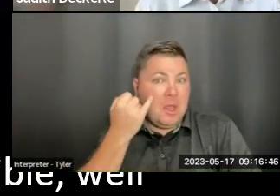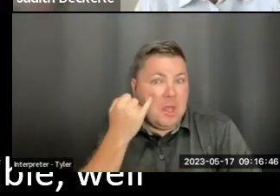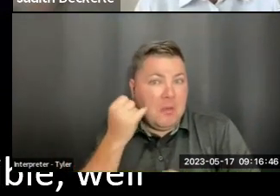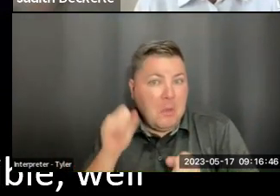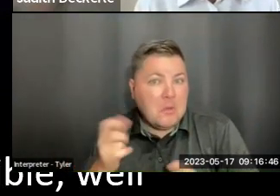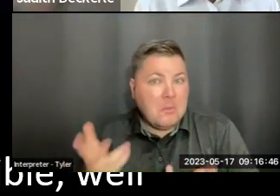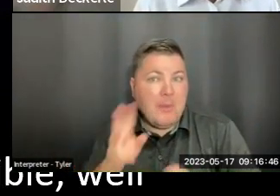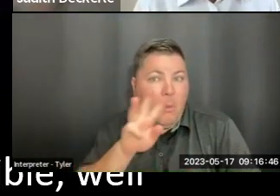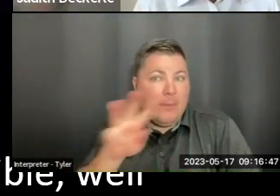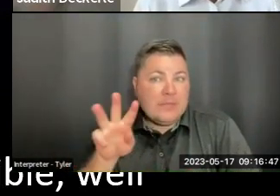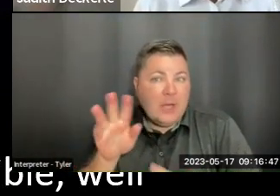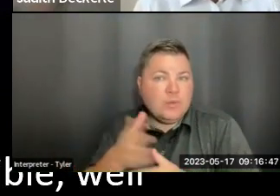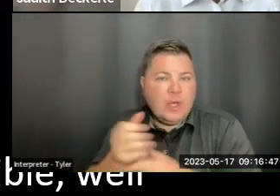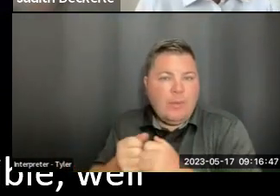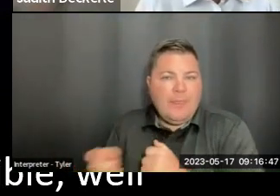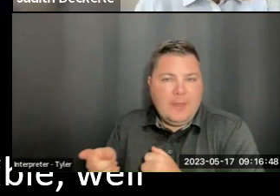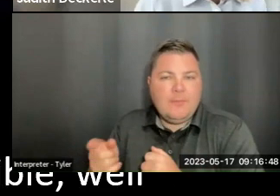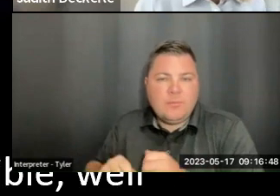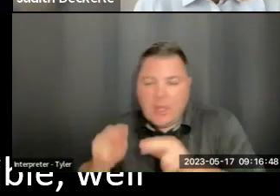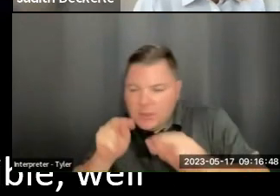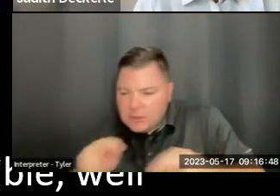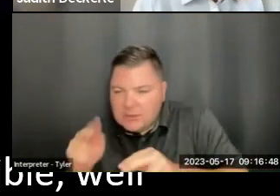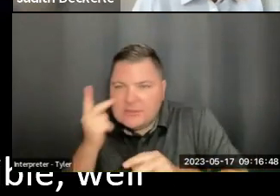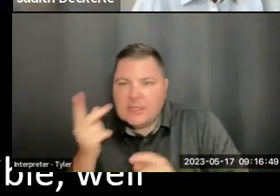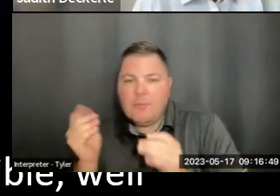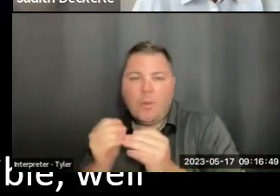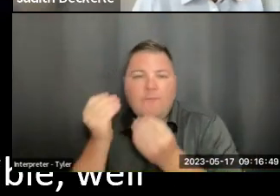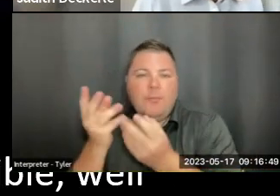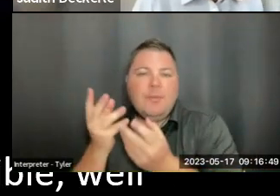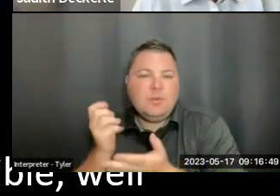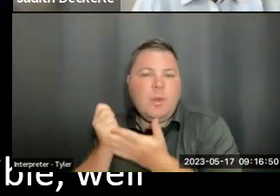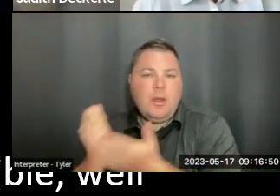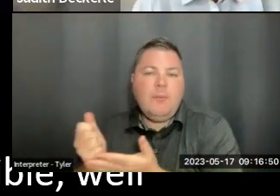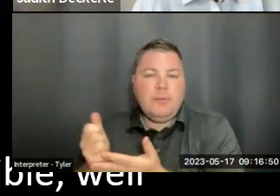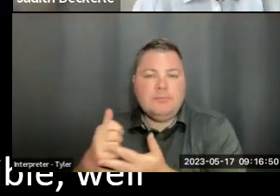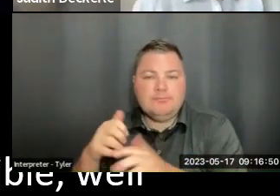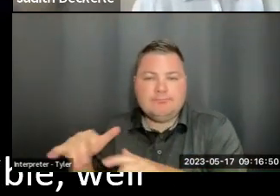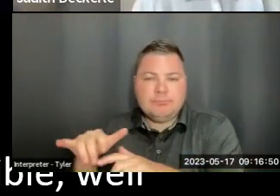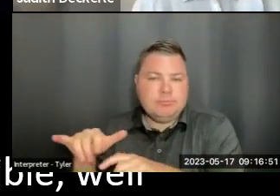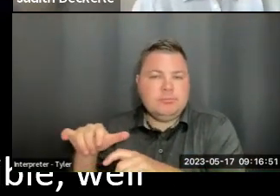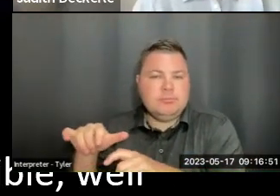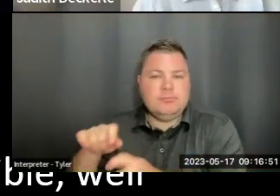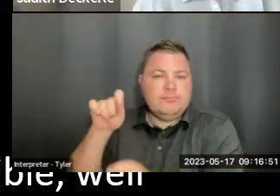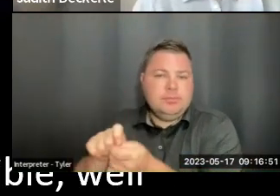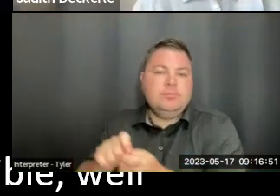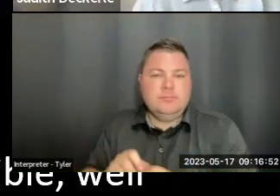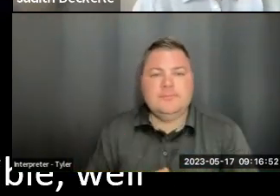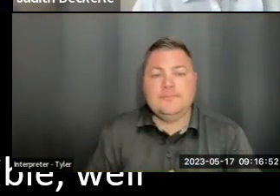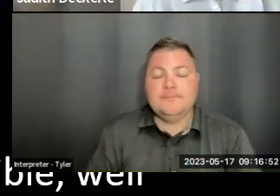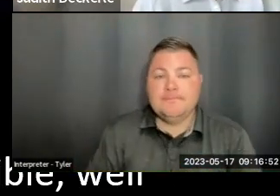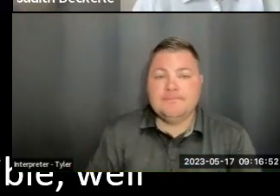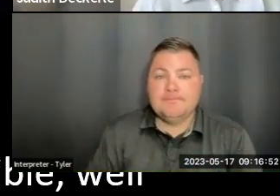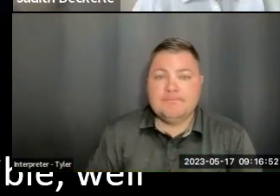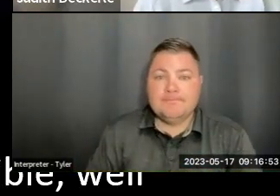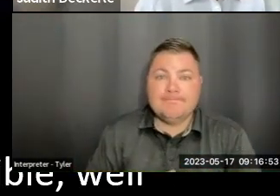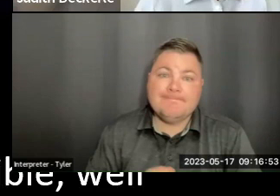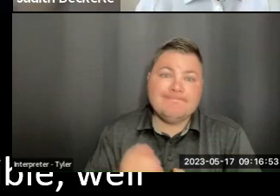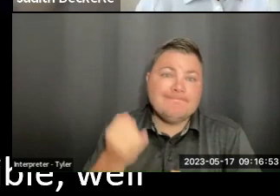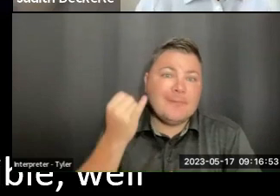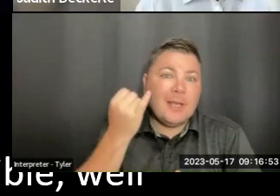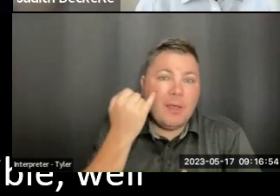captions. If possible, is there a website to direct the captioner to, to look for information to be helpful to the